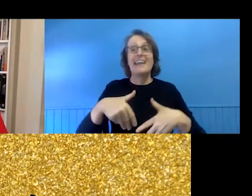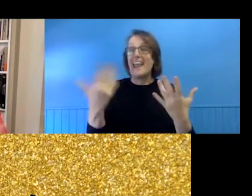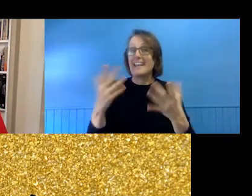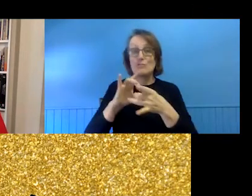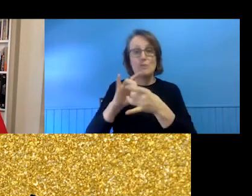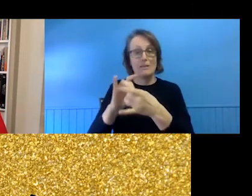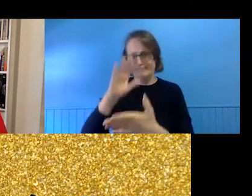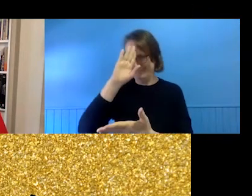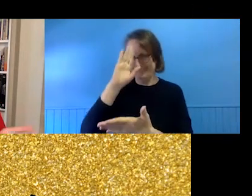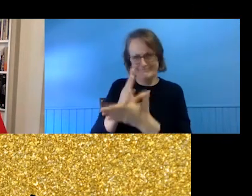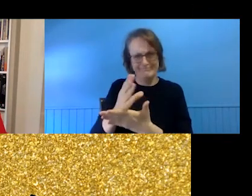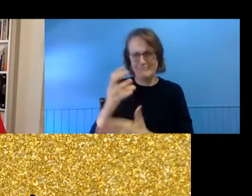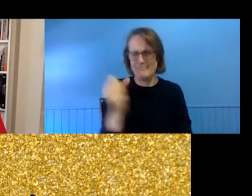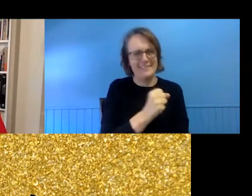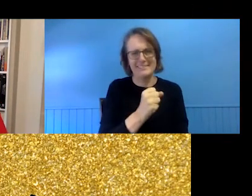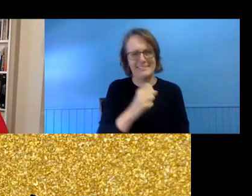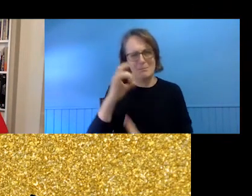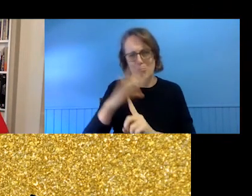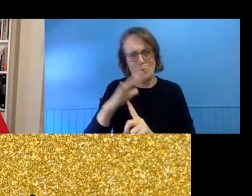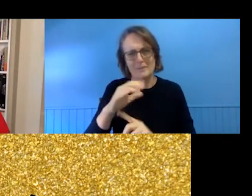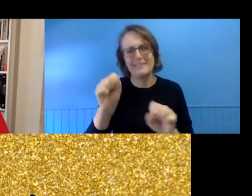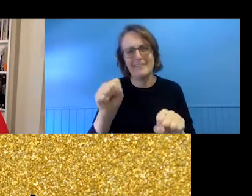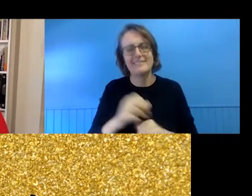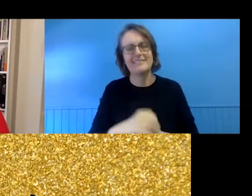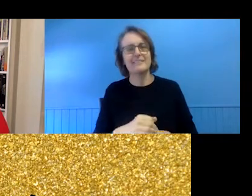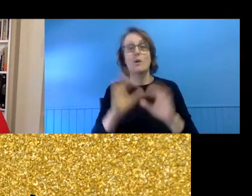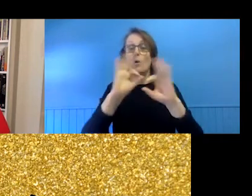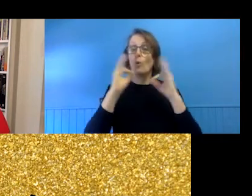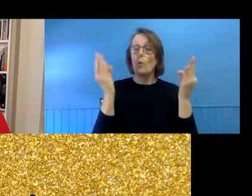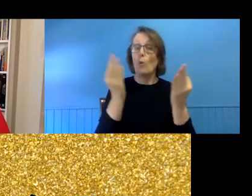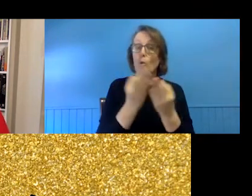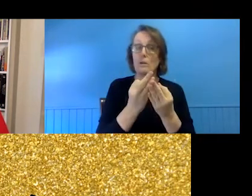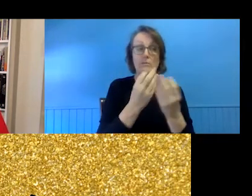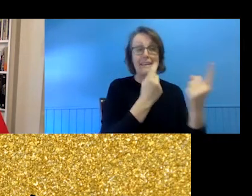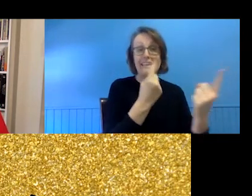absolutely vital, of course. Organisations and individuals need